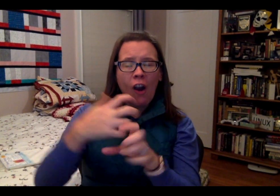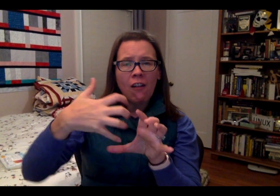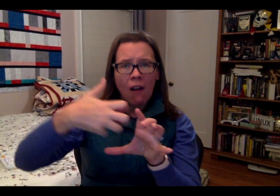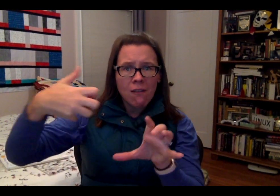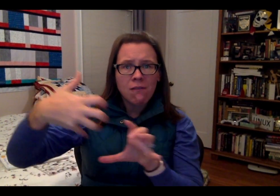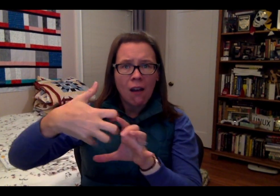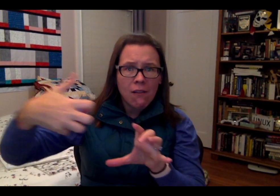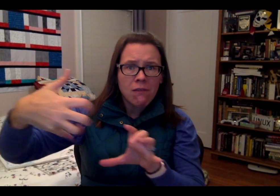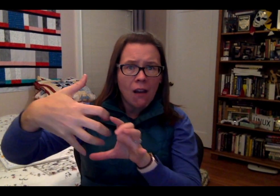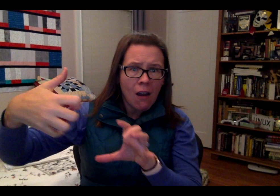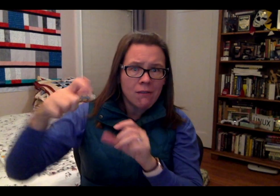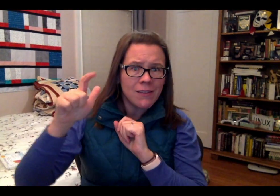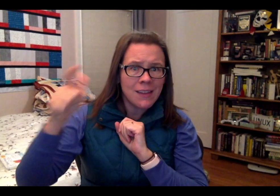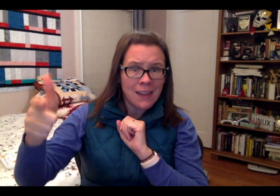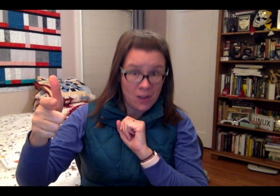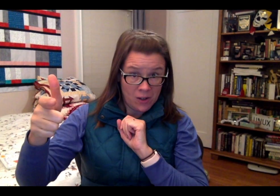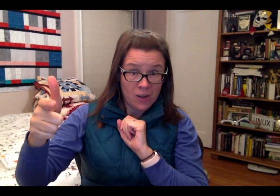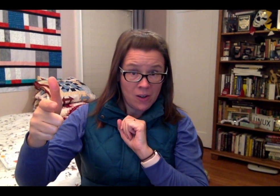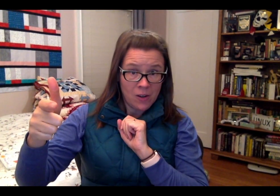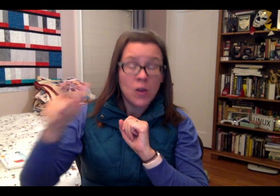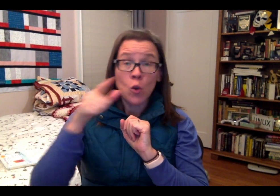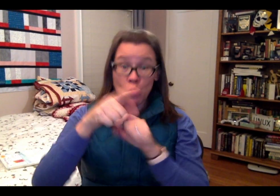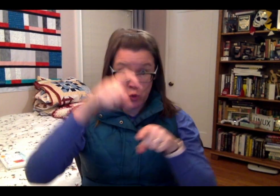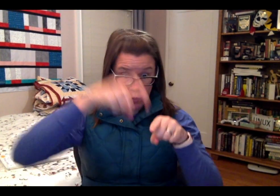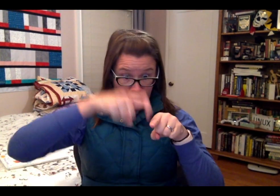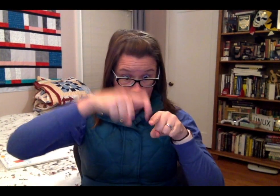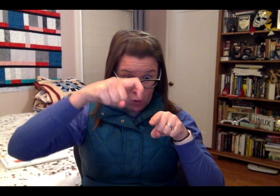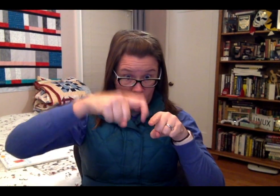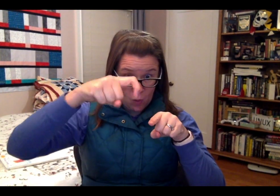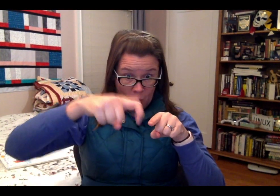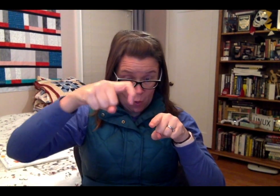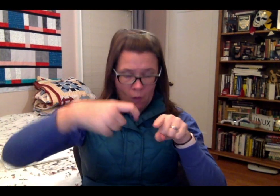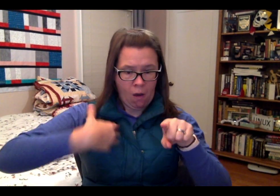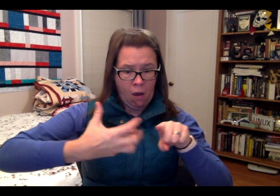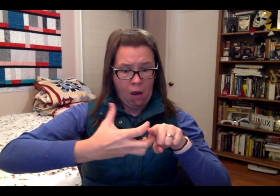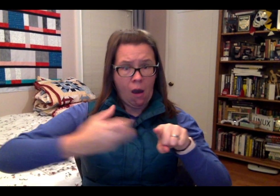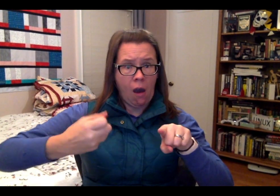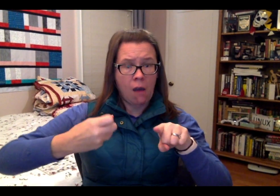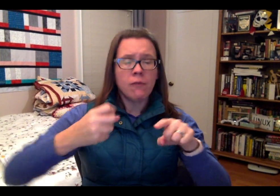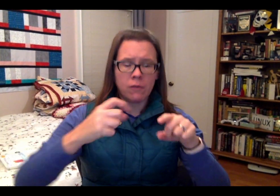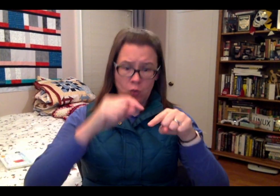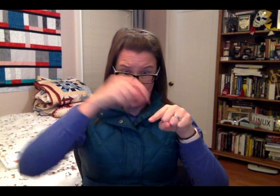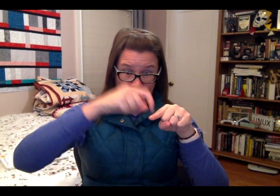quality or the thicker your paper, it makes it very difficult to take it off later.